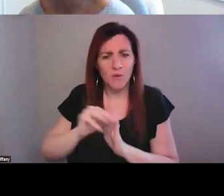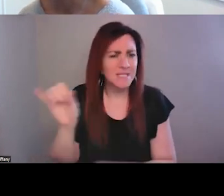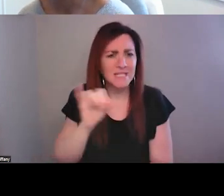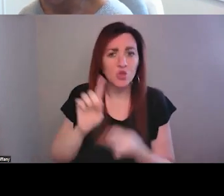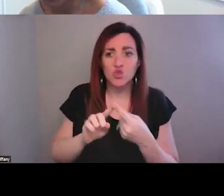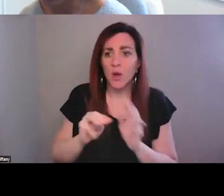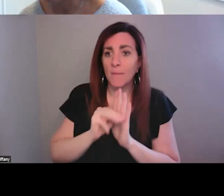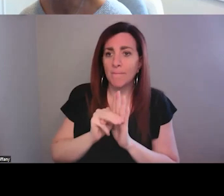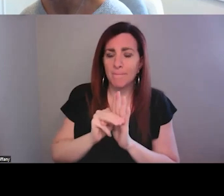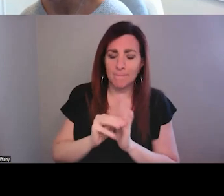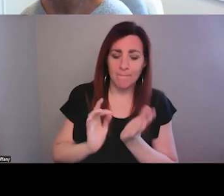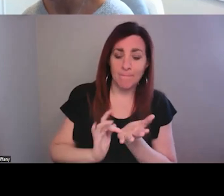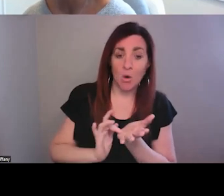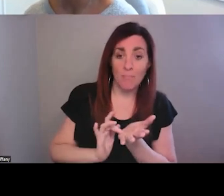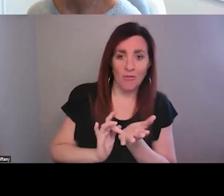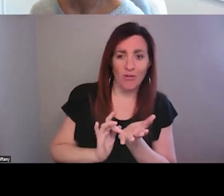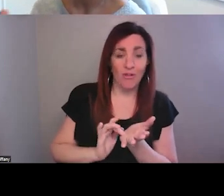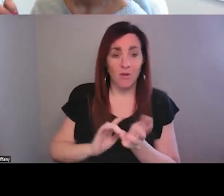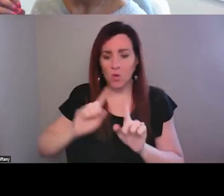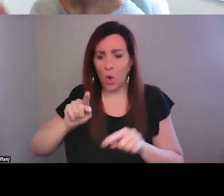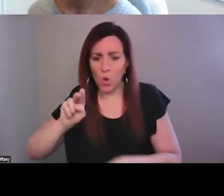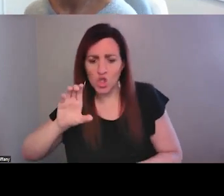OF URGENT WHERE. YOU GO THERE AND THEY ASSESS THE